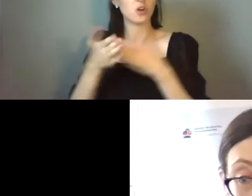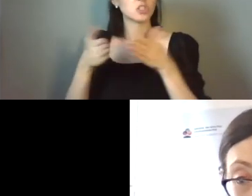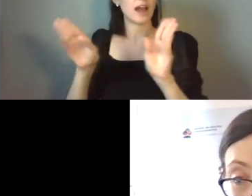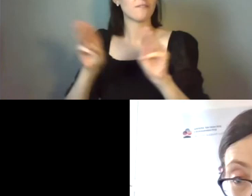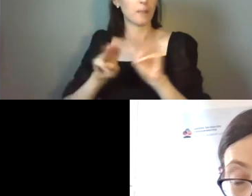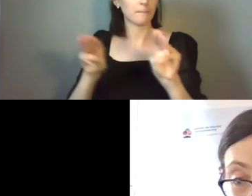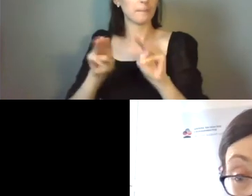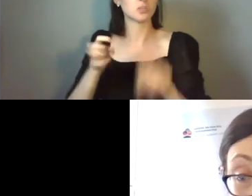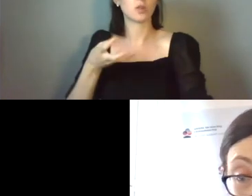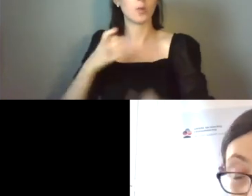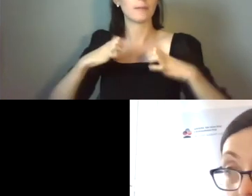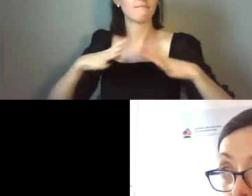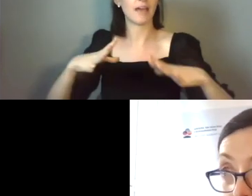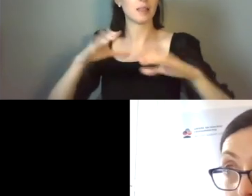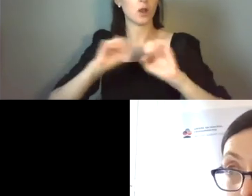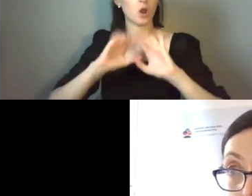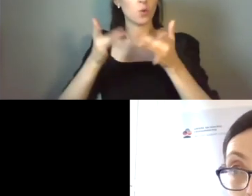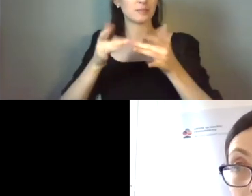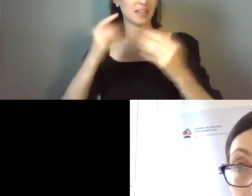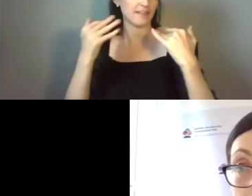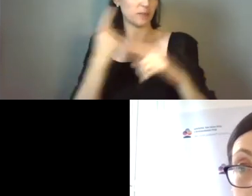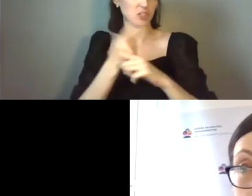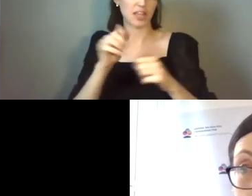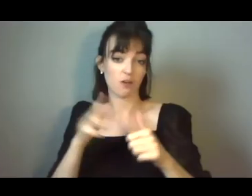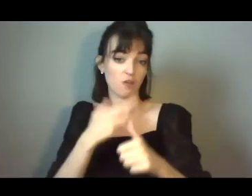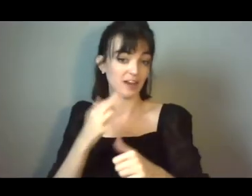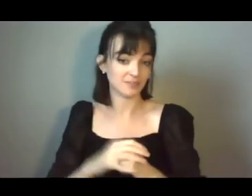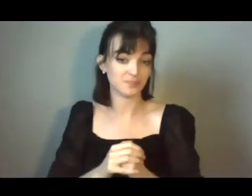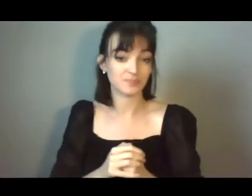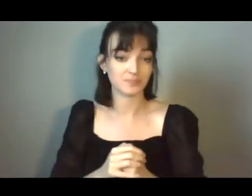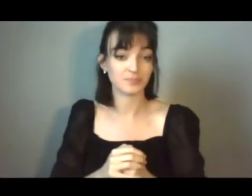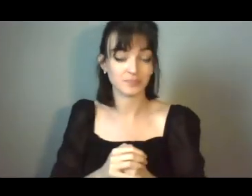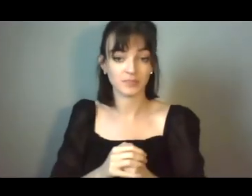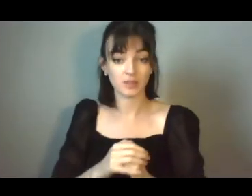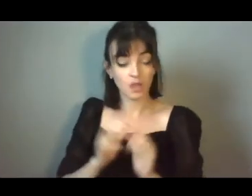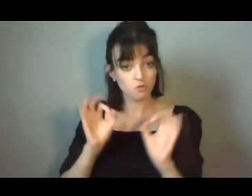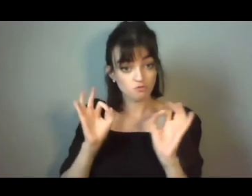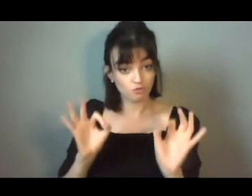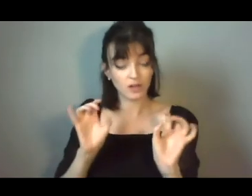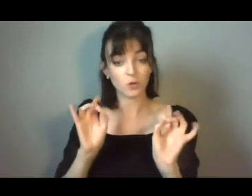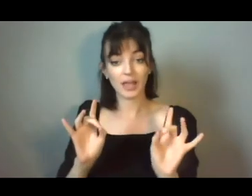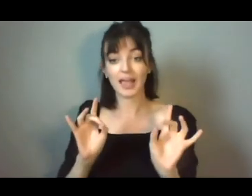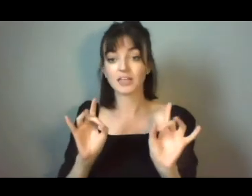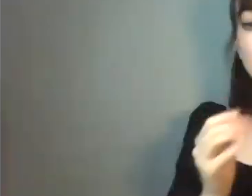website, there is information there already. >>: Another number of questions for you Áine,